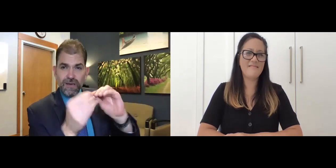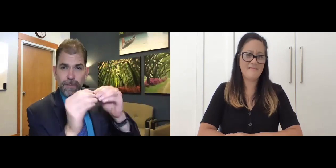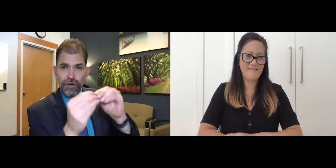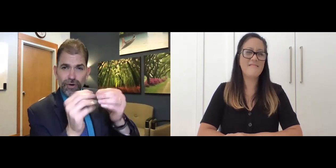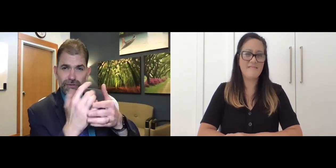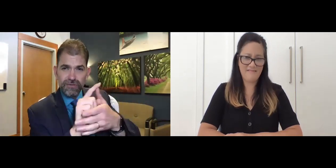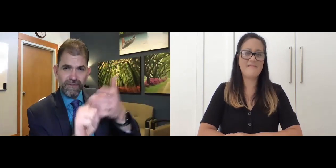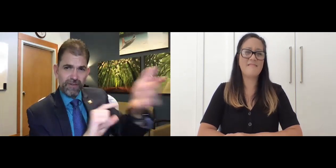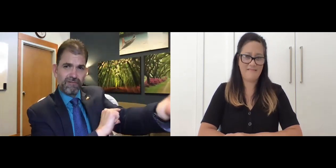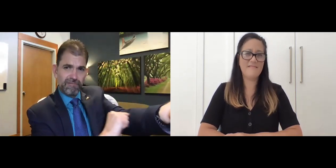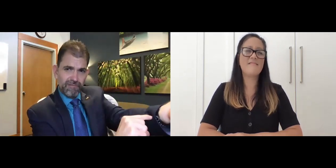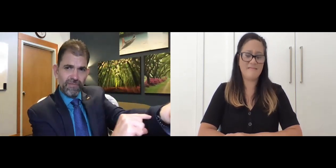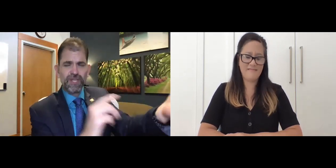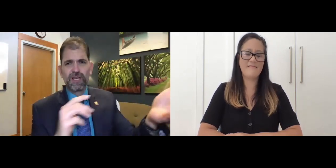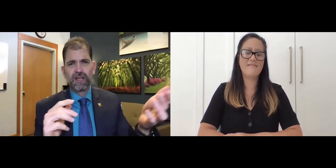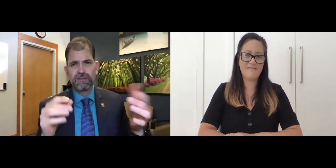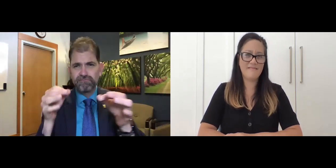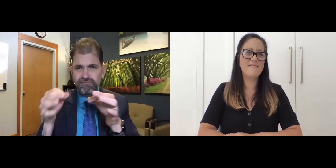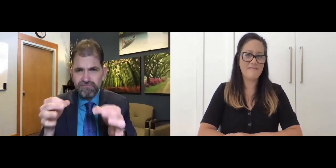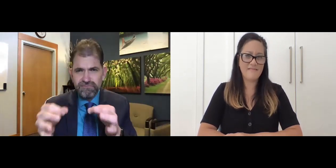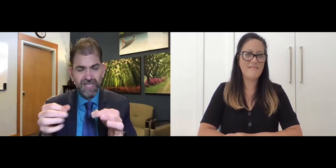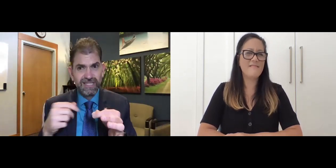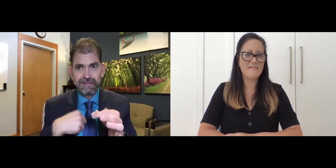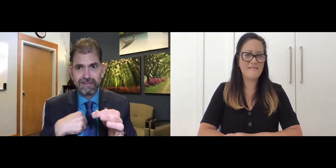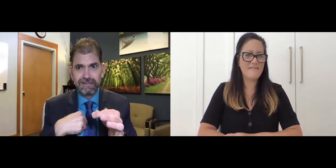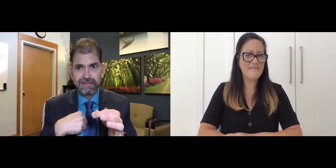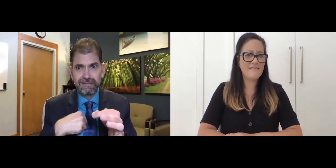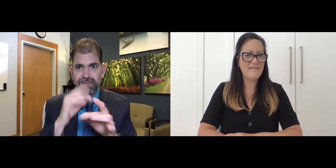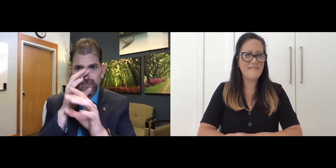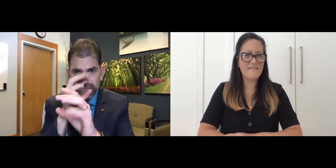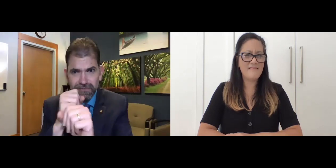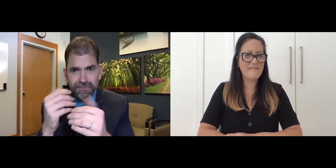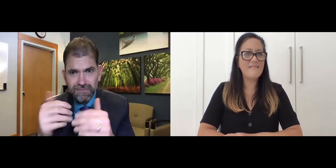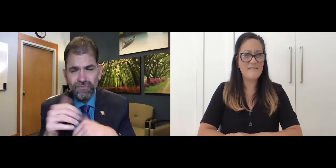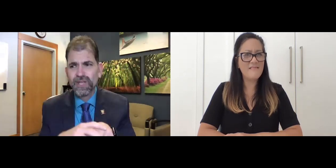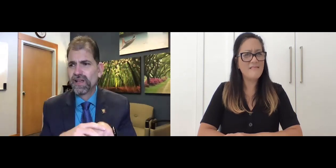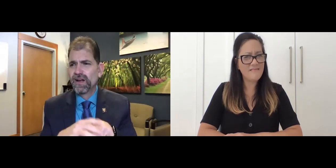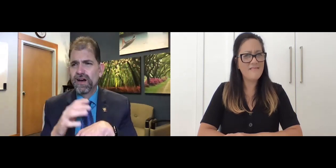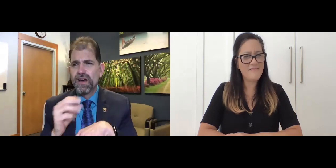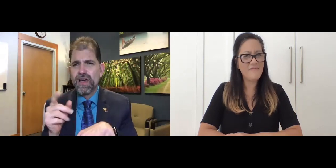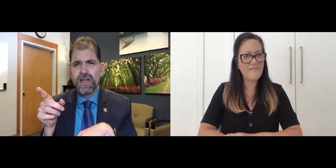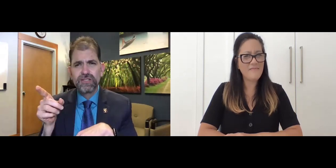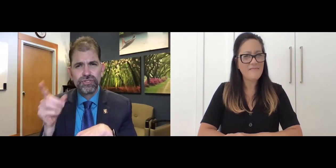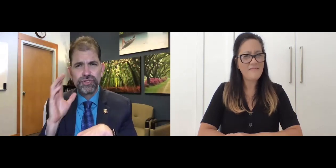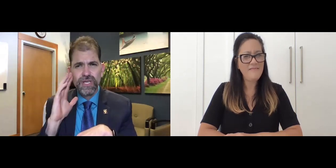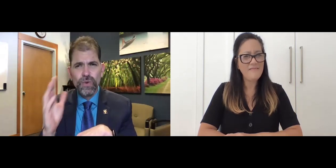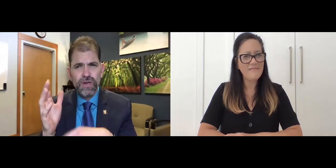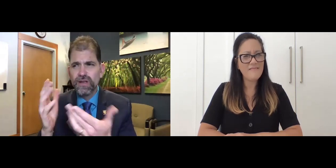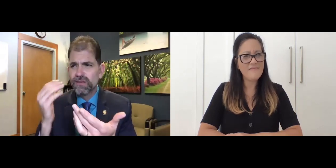arms, the fact that numbers would be tattooed down the forearm. She explained this to me and I found it